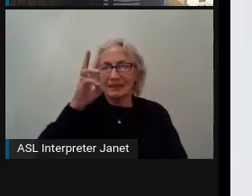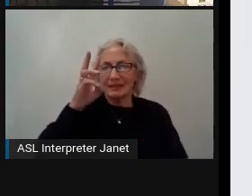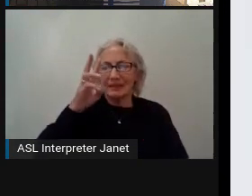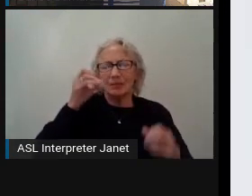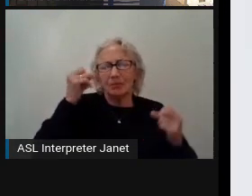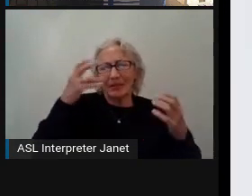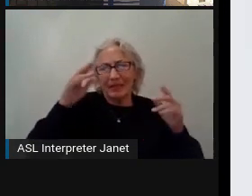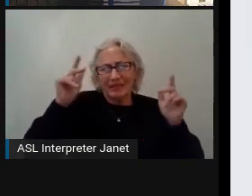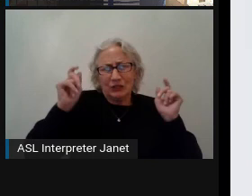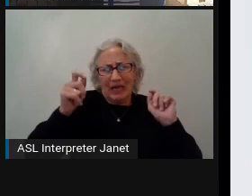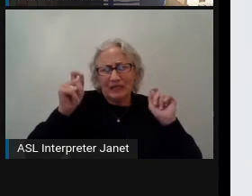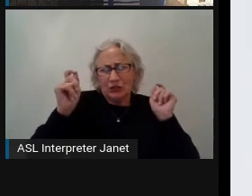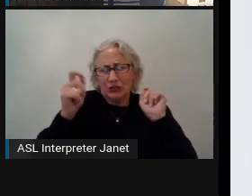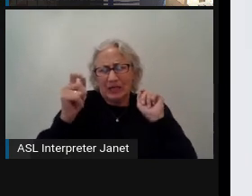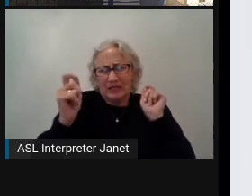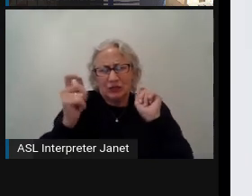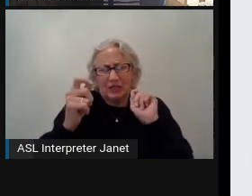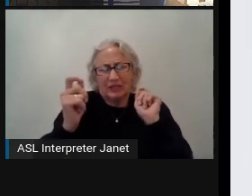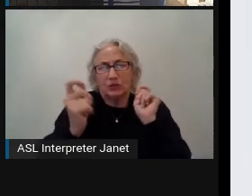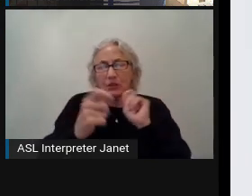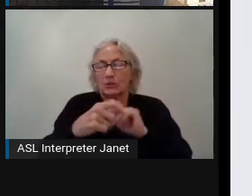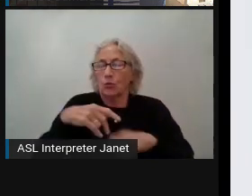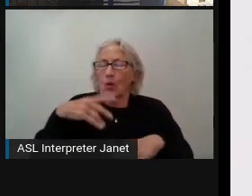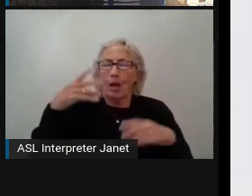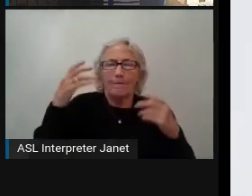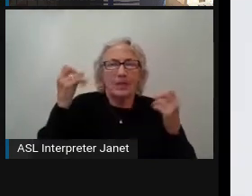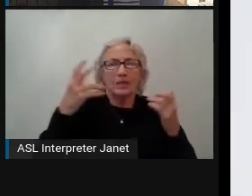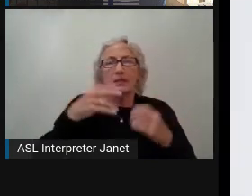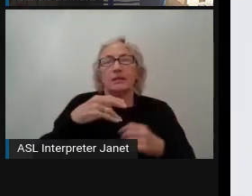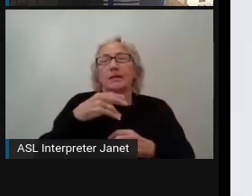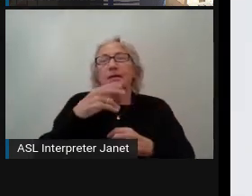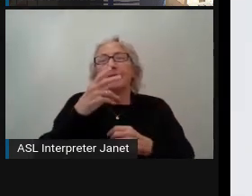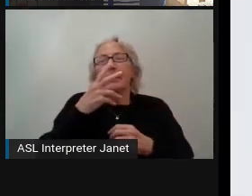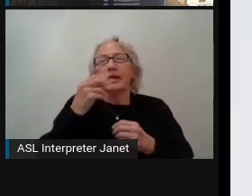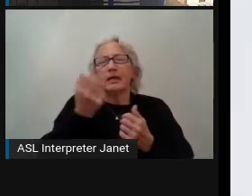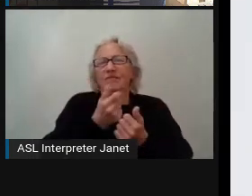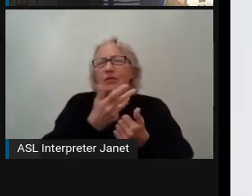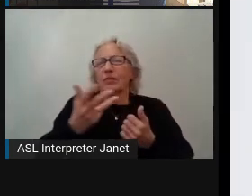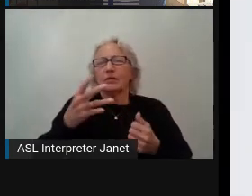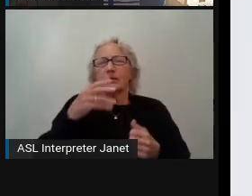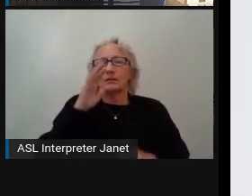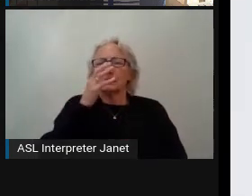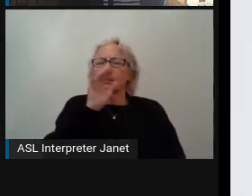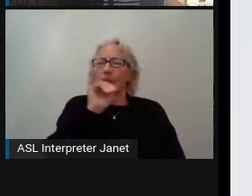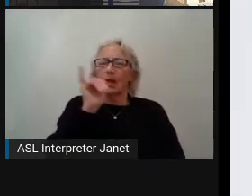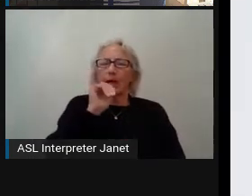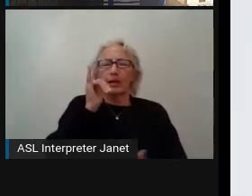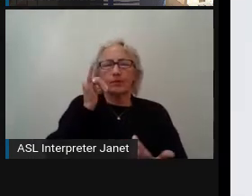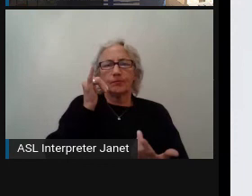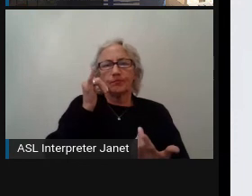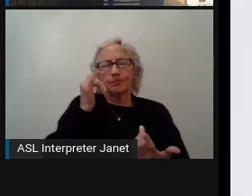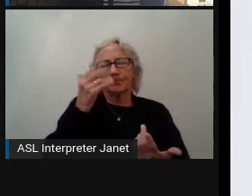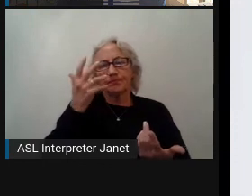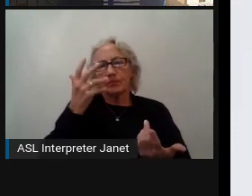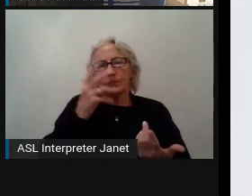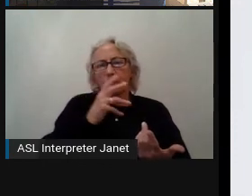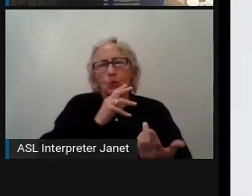is. It's like, everything was moved and we changed lots of things.